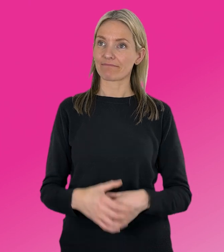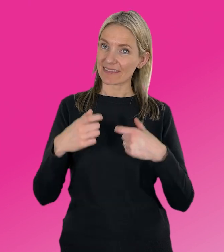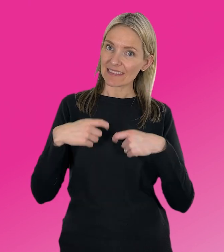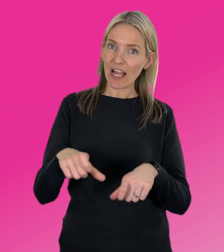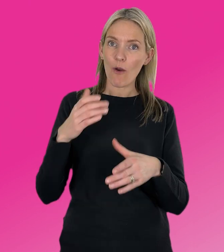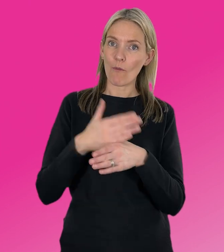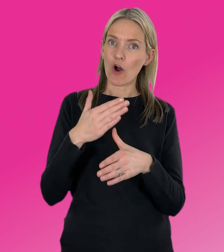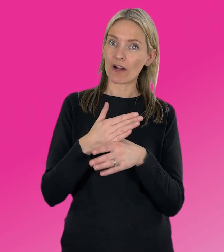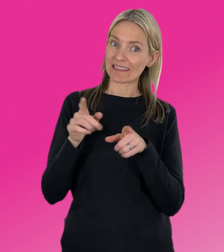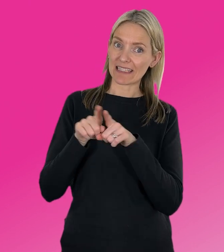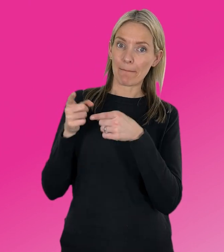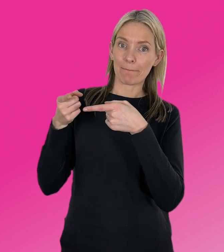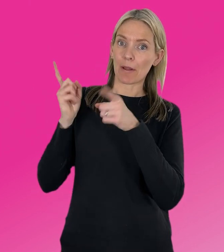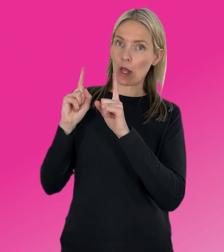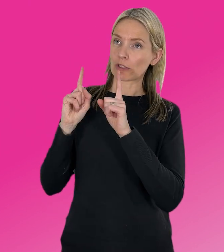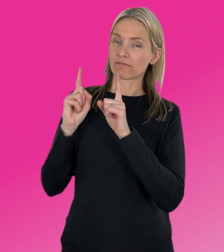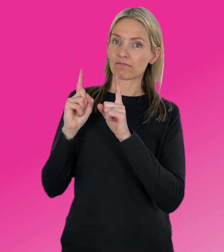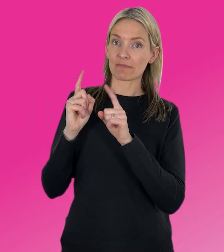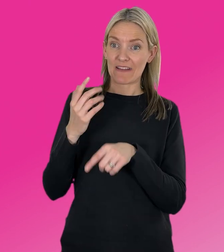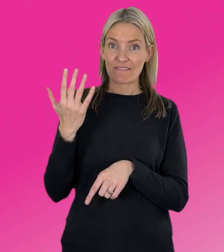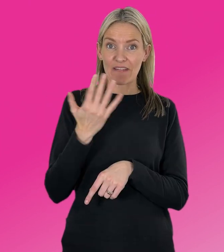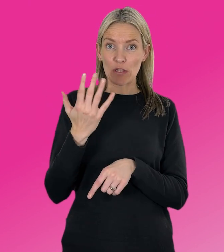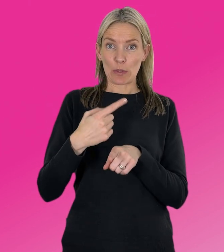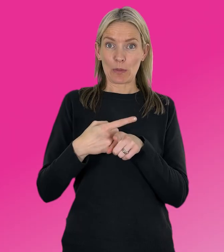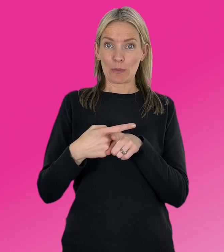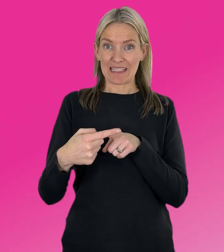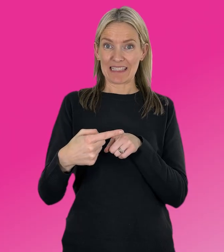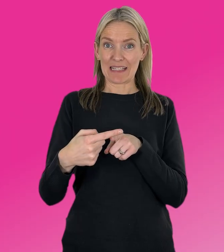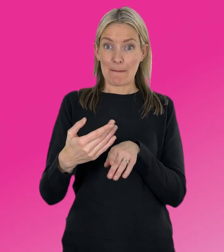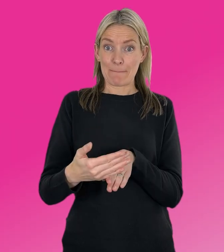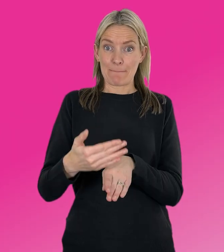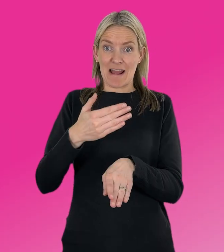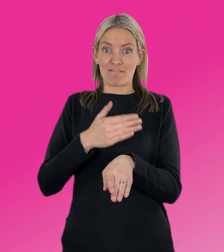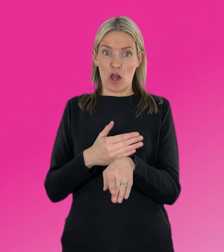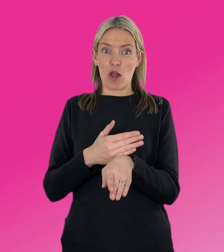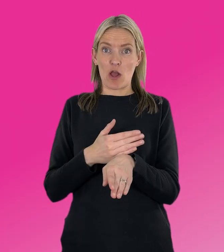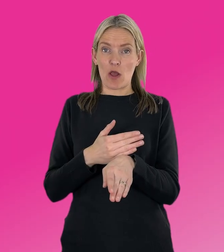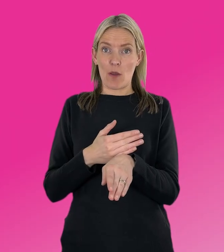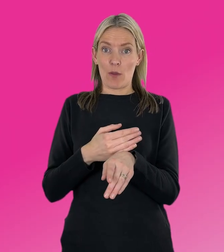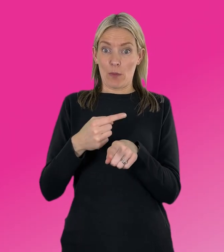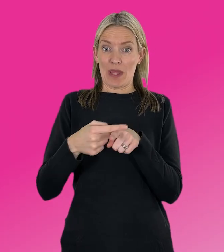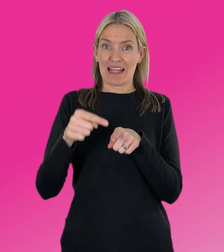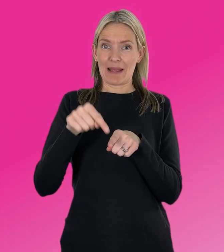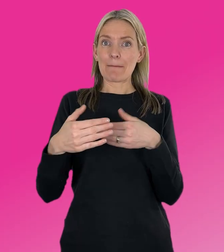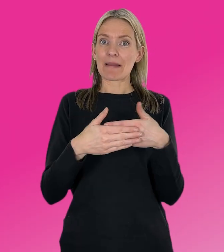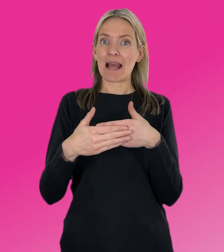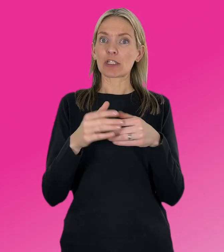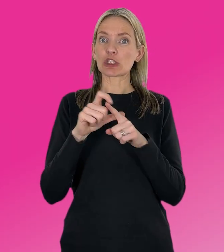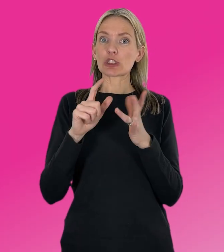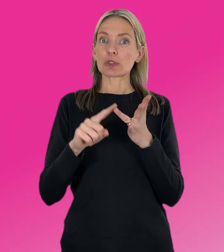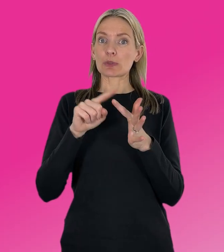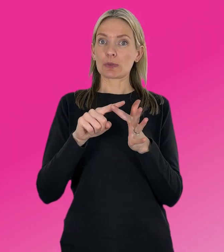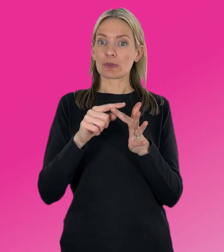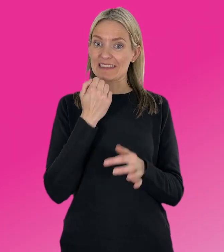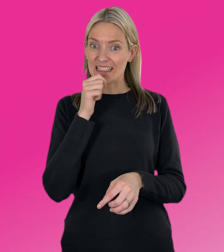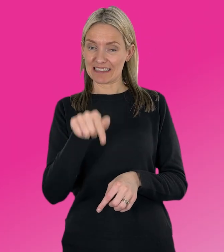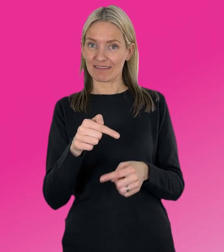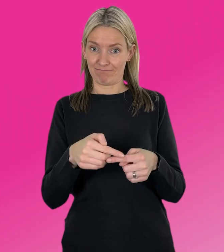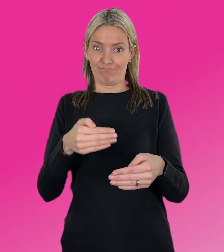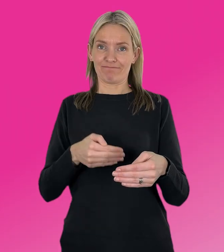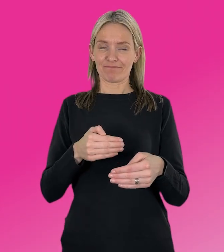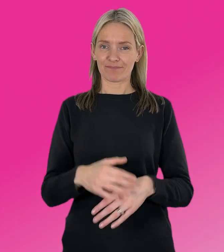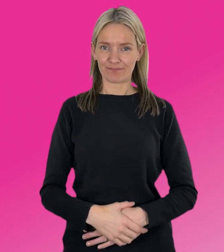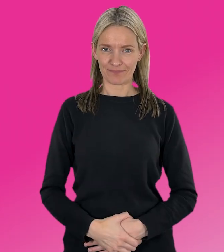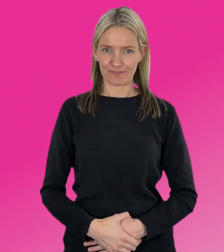• Still be employed by the same employer 15 weeks before the week your baby is due.